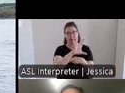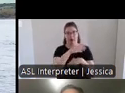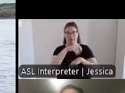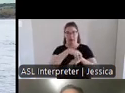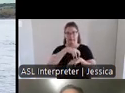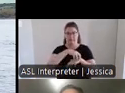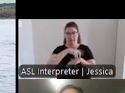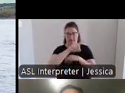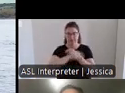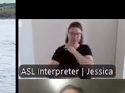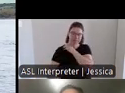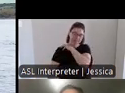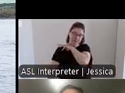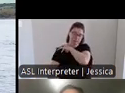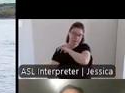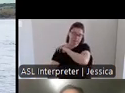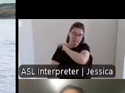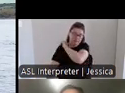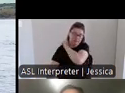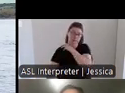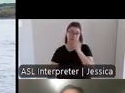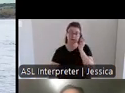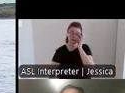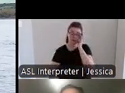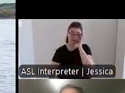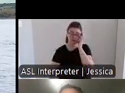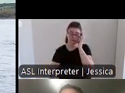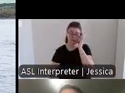And at the University of Washington, we have a UW Press.